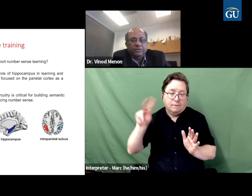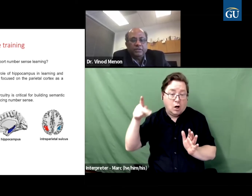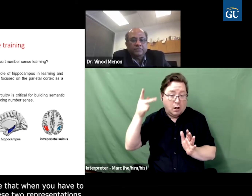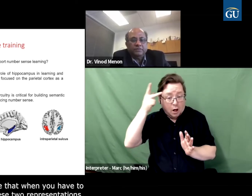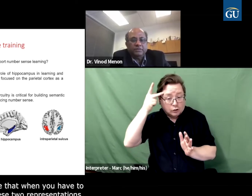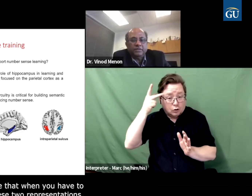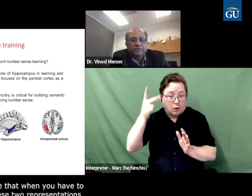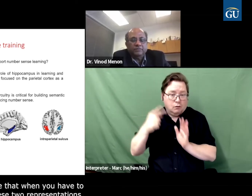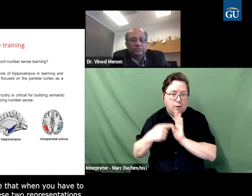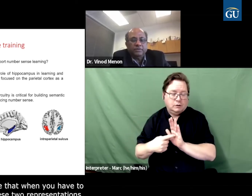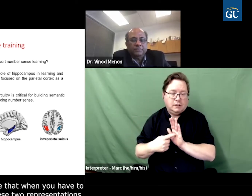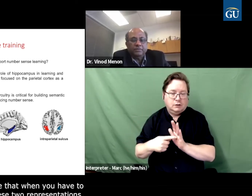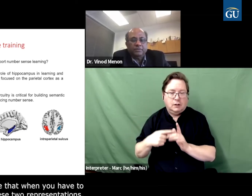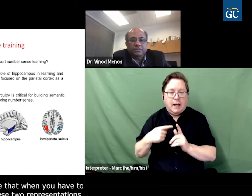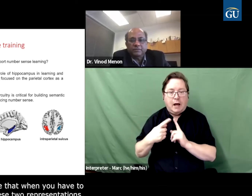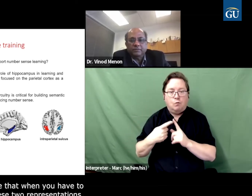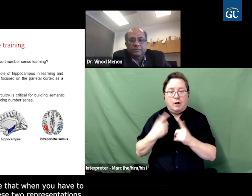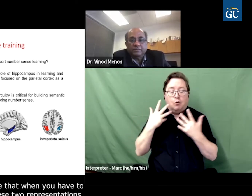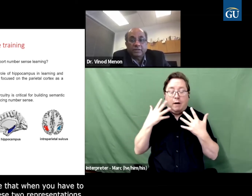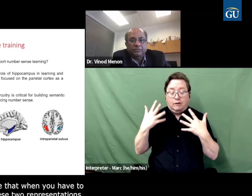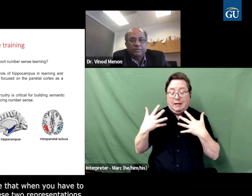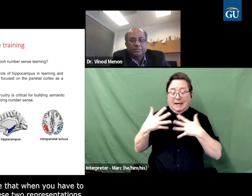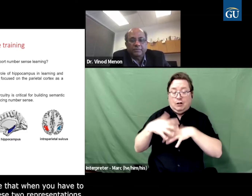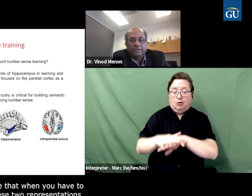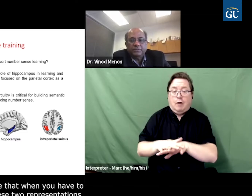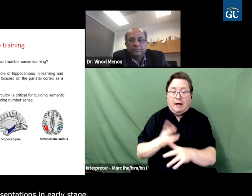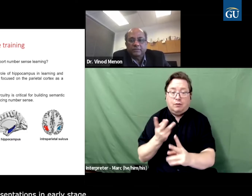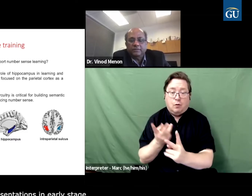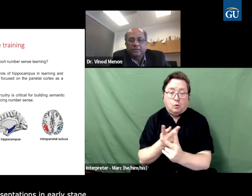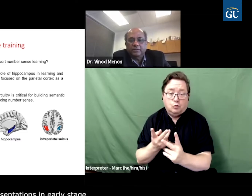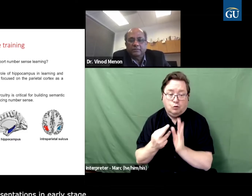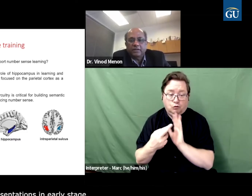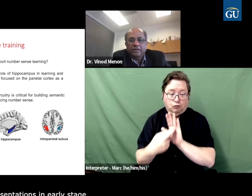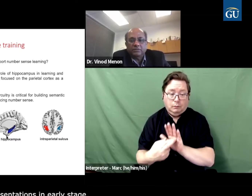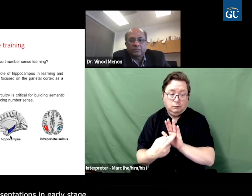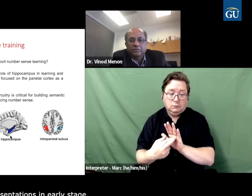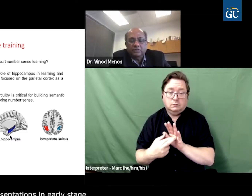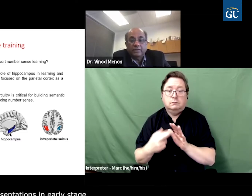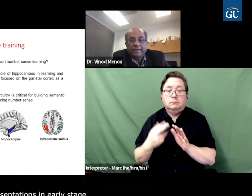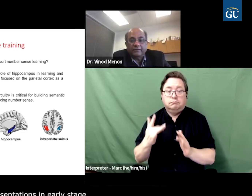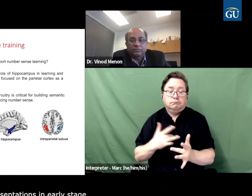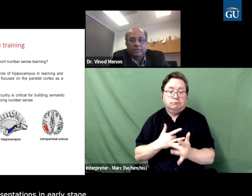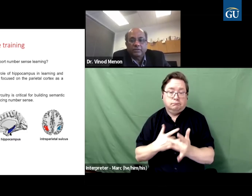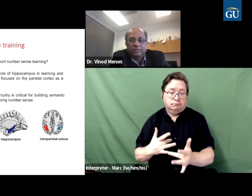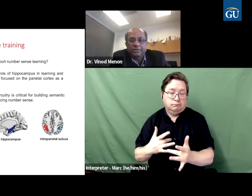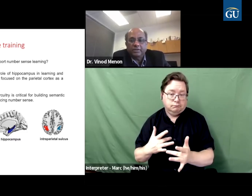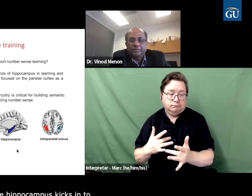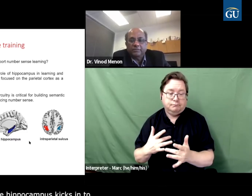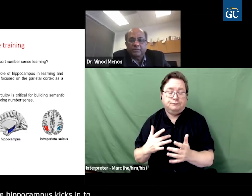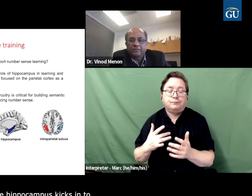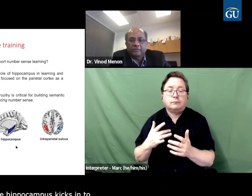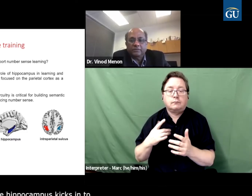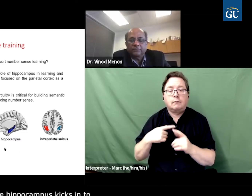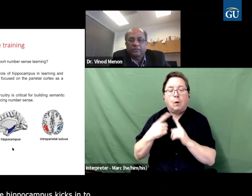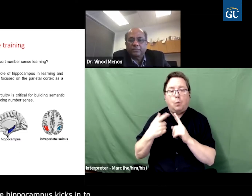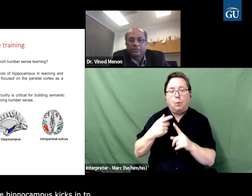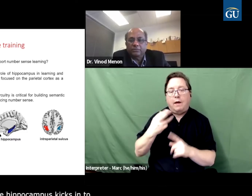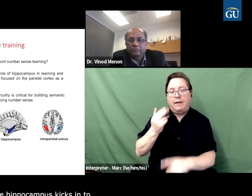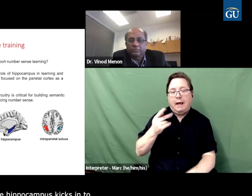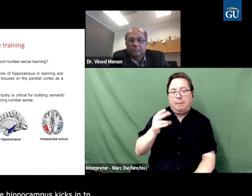and i believe that when you have to integrate these two representations types of representations in early stage